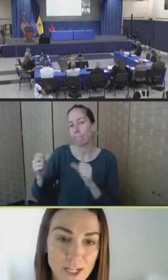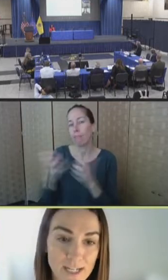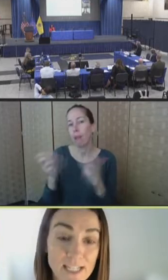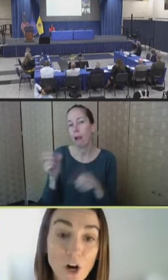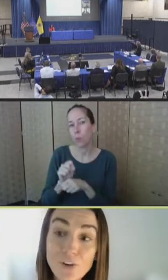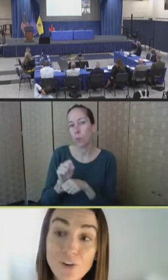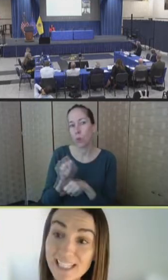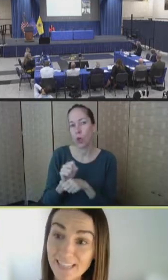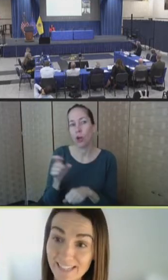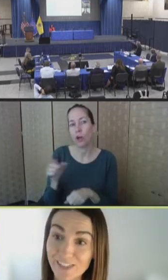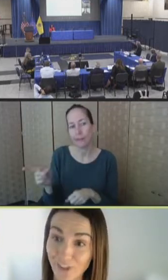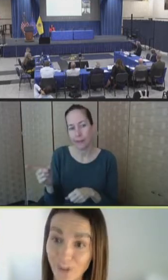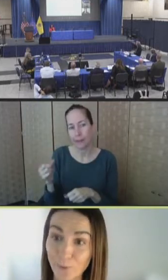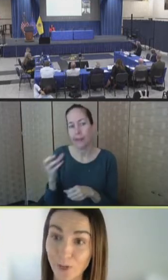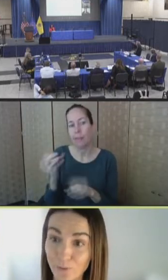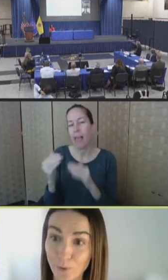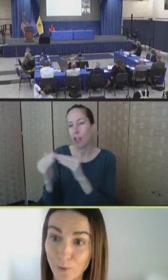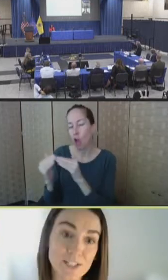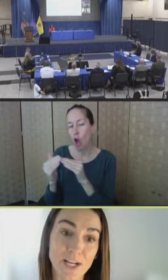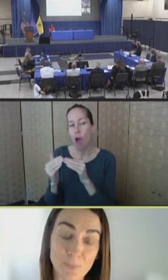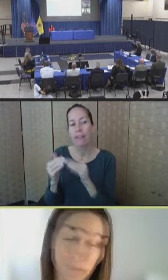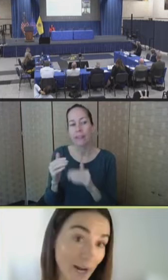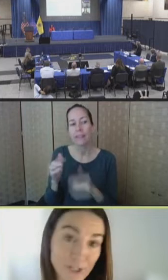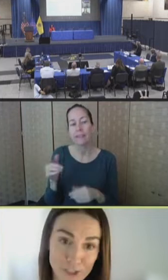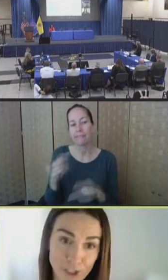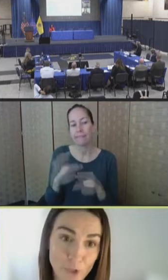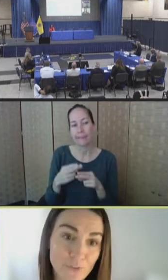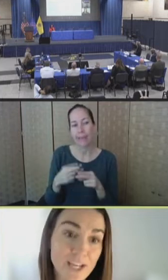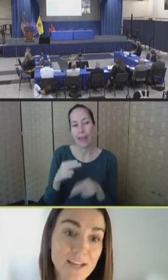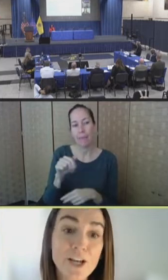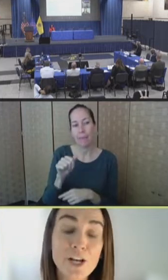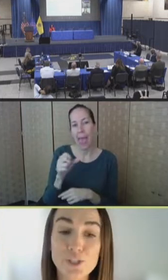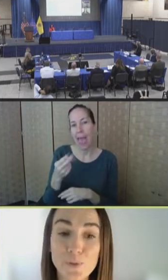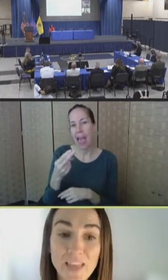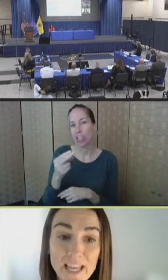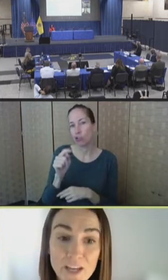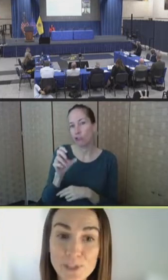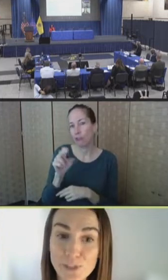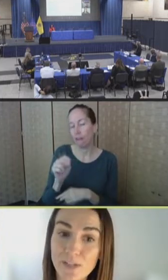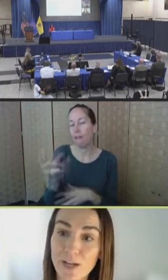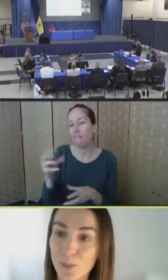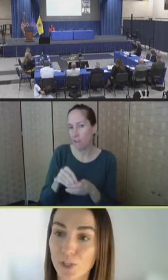had already laid the groundwork for us prior to COVID. So, they had been doing a lot of work